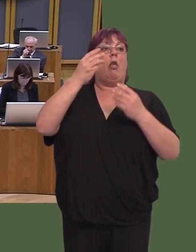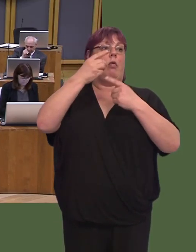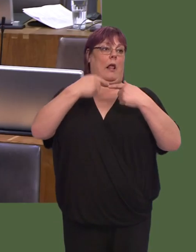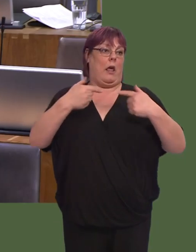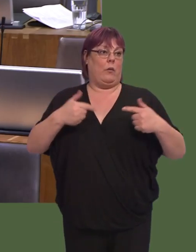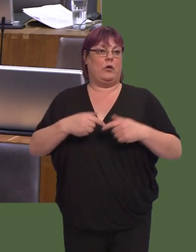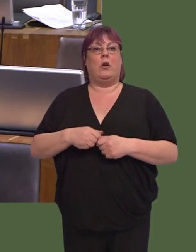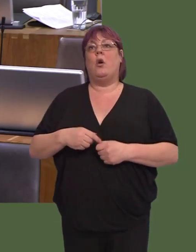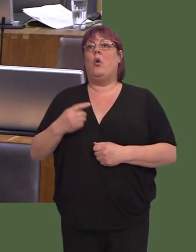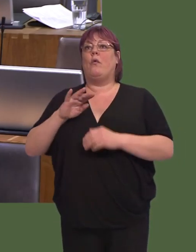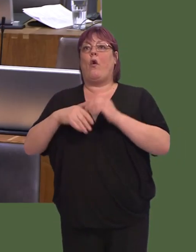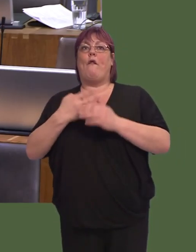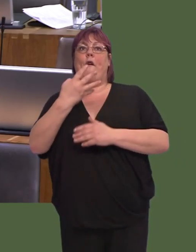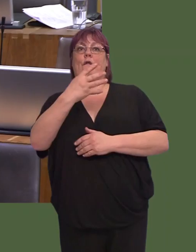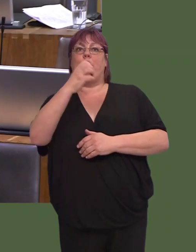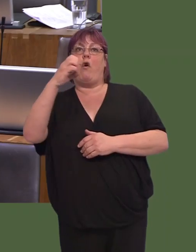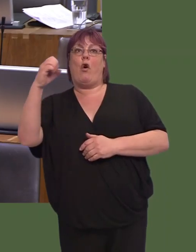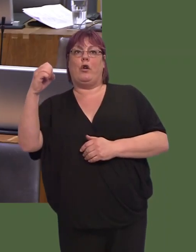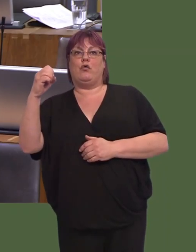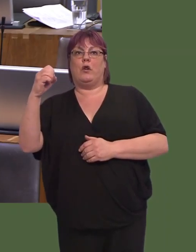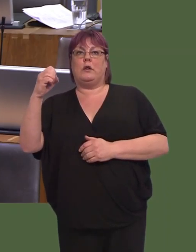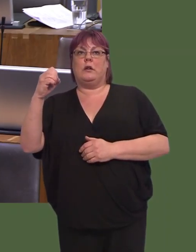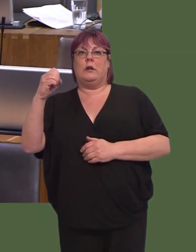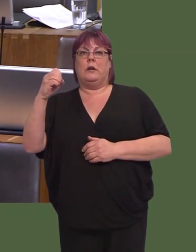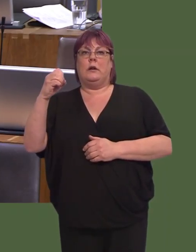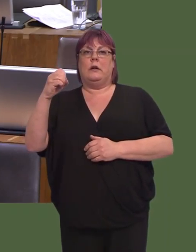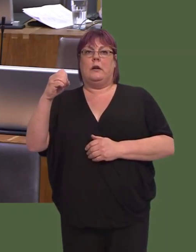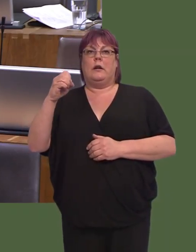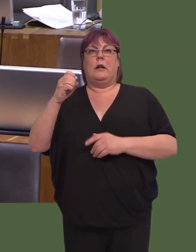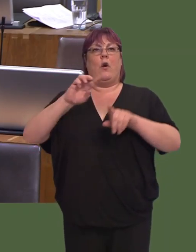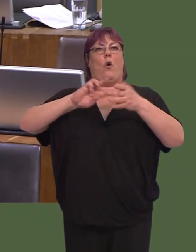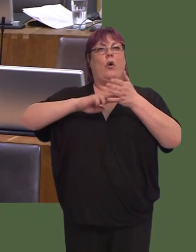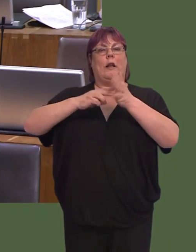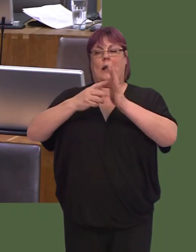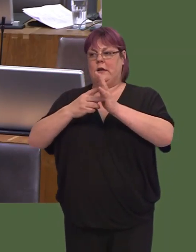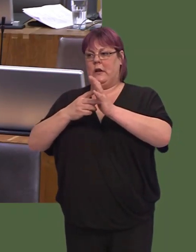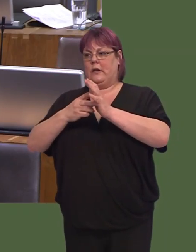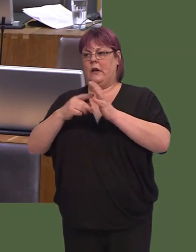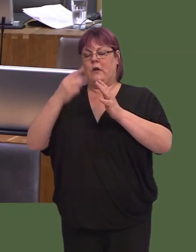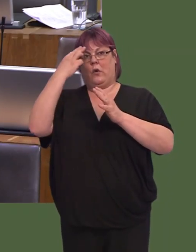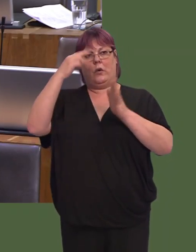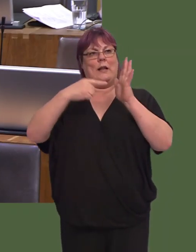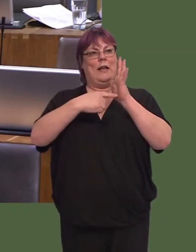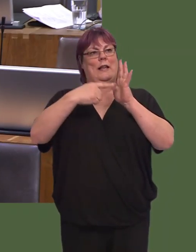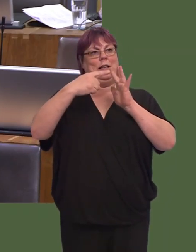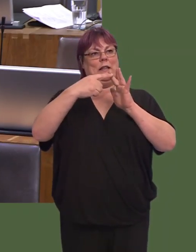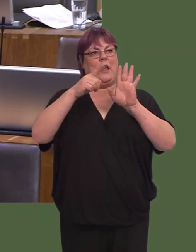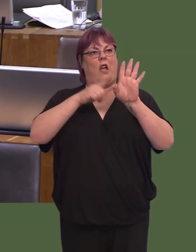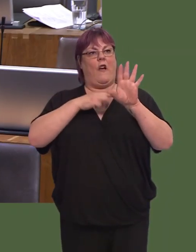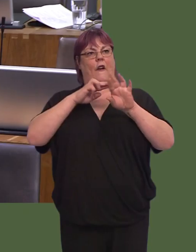We've got a network of more than 400óI can't even say it in Welsh, I'm ashamed to sayócylchoedd Ti a Fi parent and toddler groups across Wales.